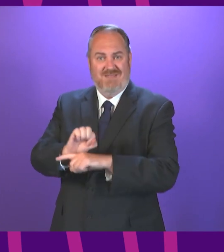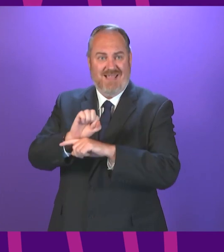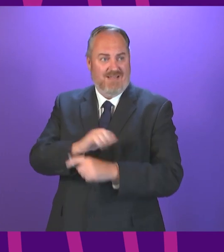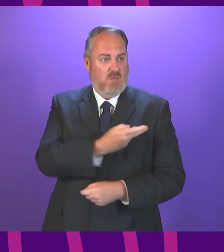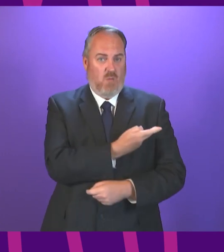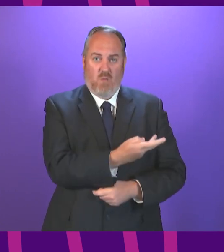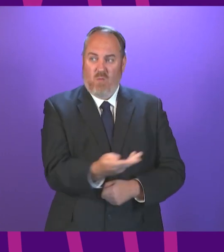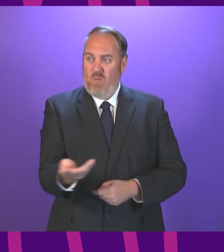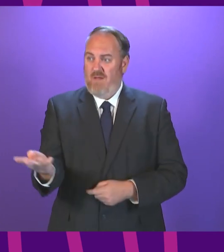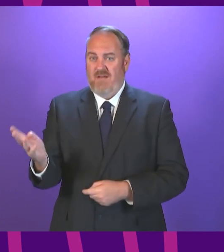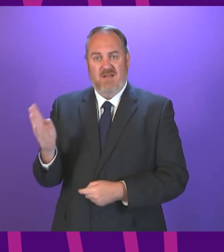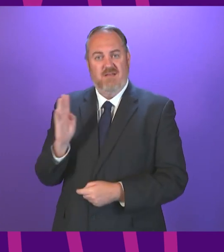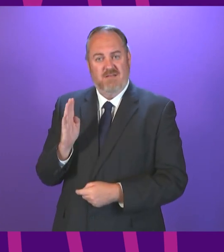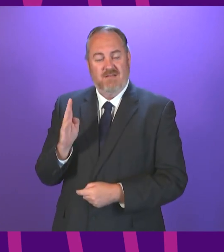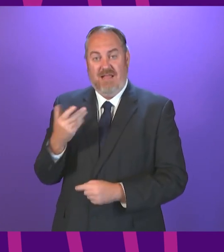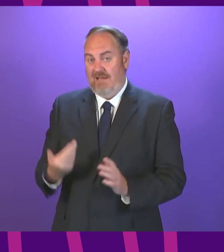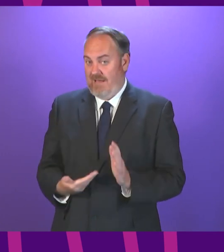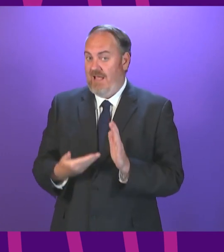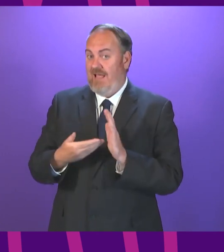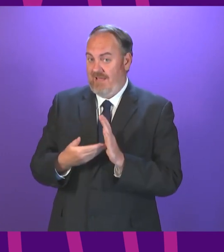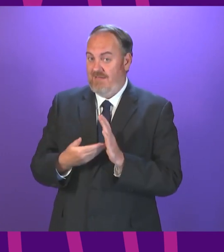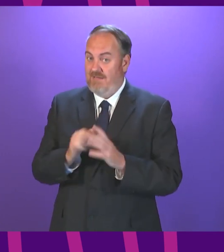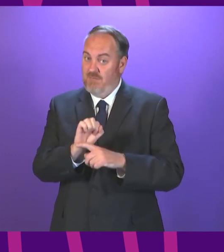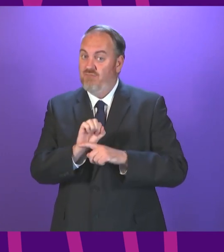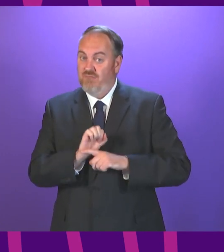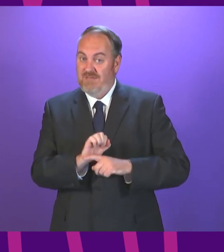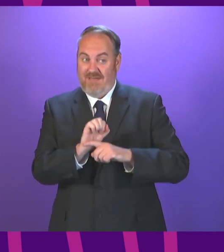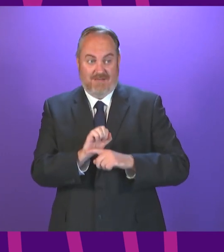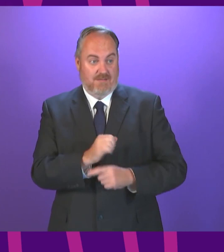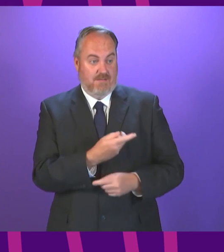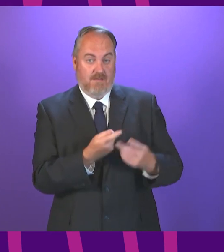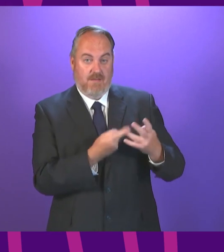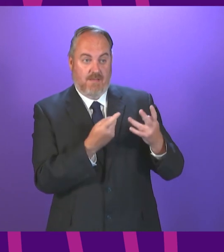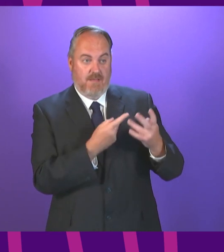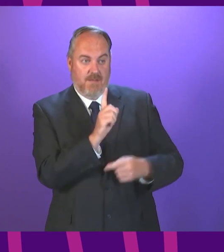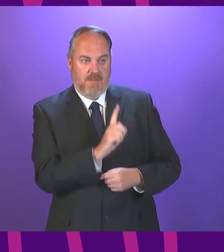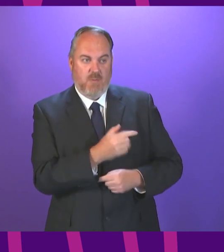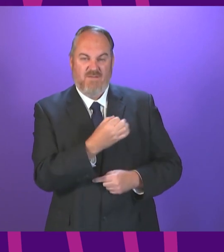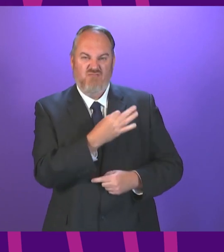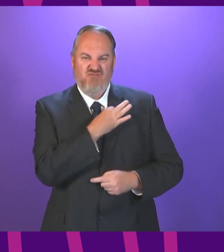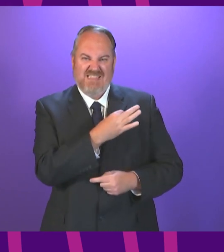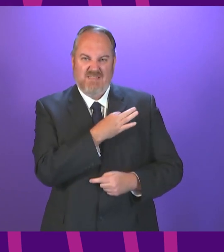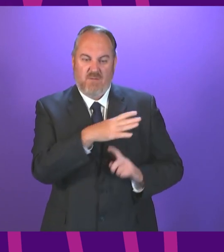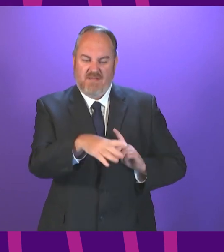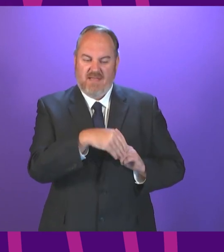but to give protection and assurance to those among us who are particularly vulnerable and